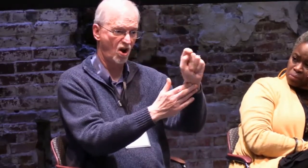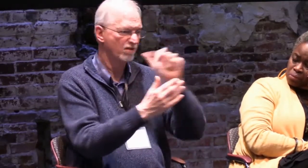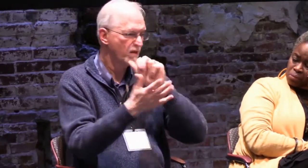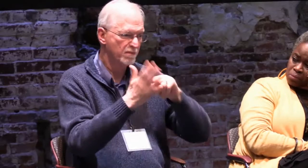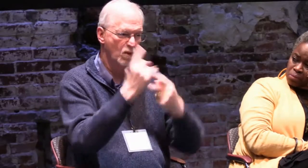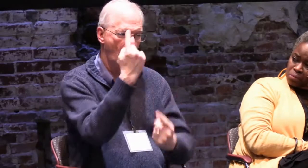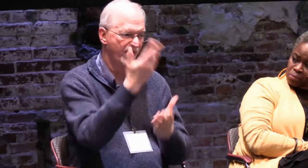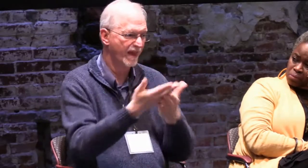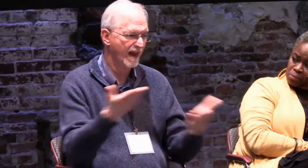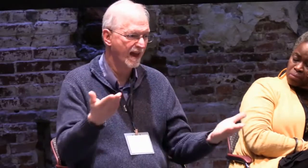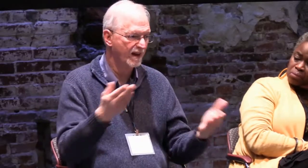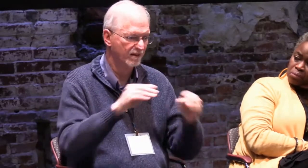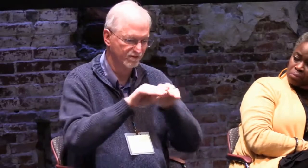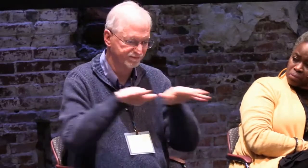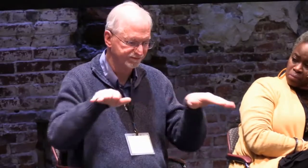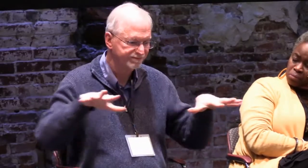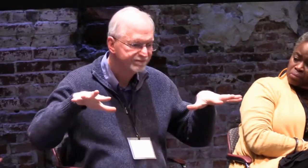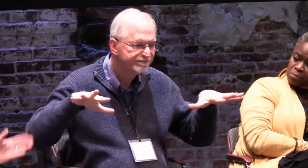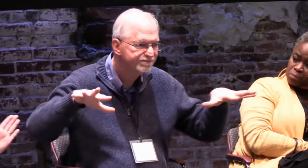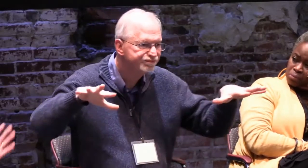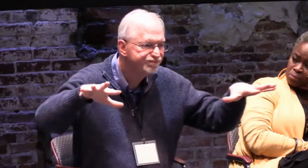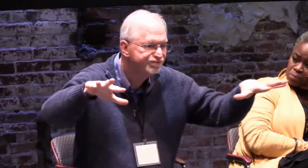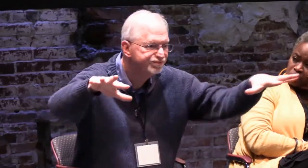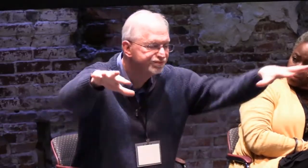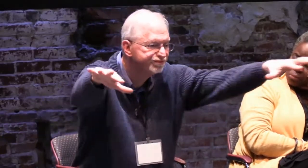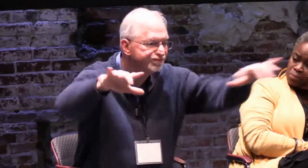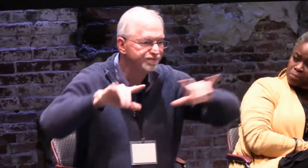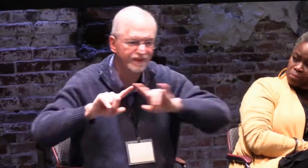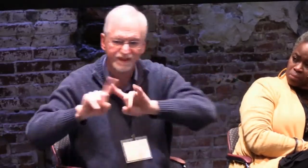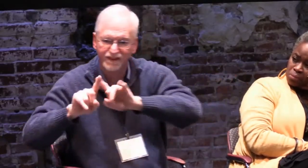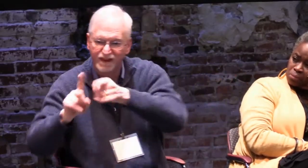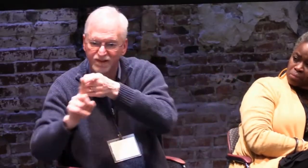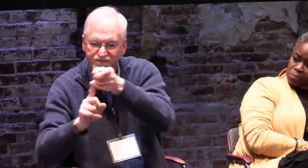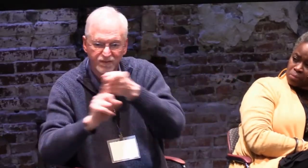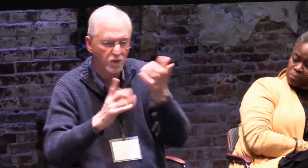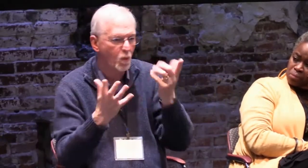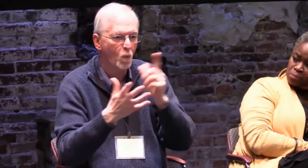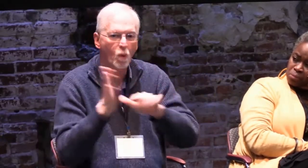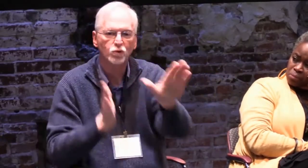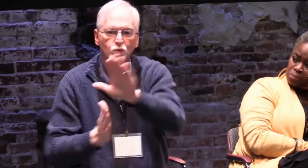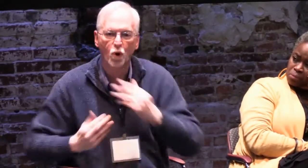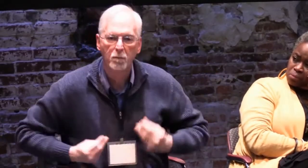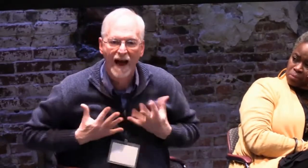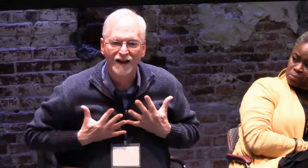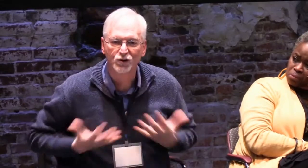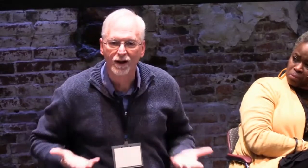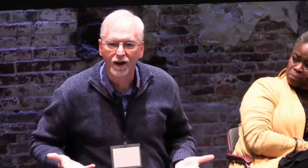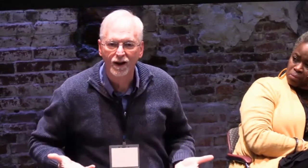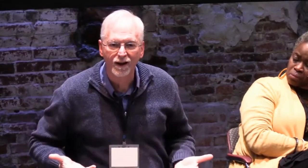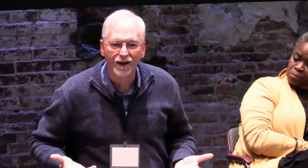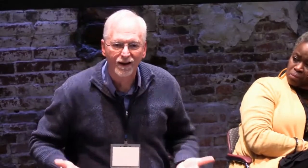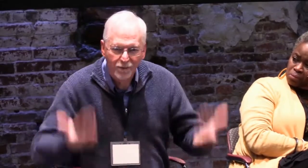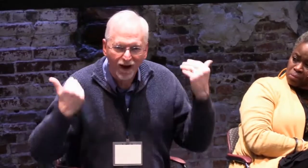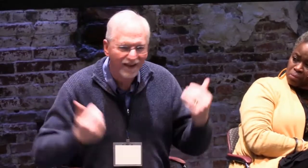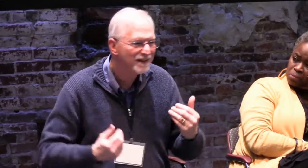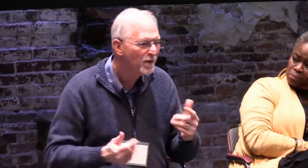Because when we talk about art, it's not just one media, it's a variety of multiple media's. It's whatever your passion is.